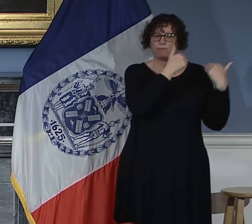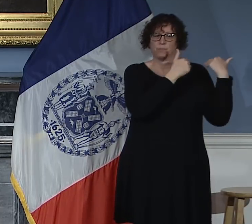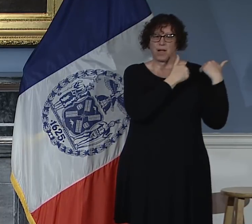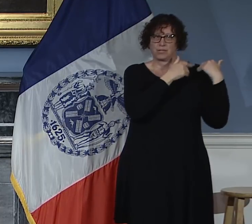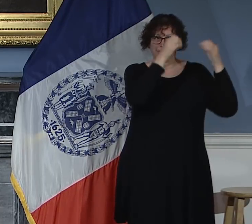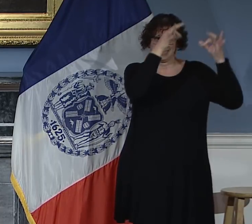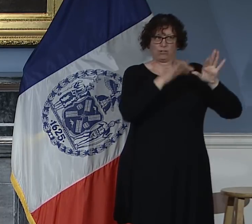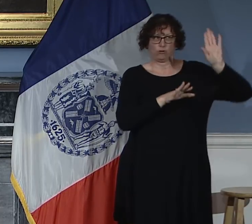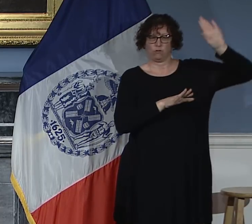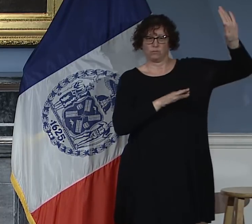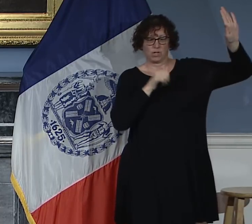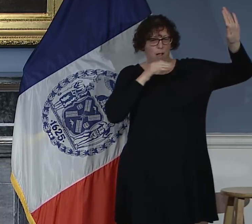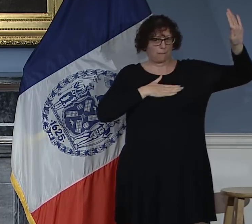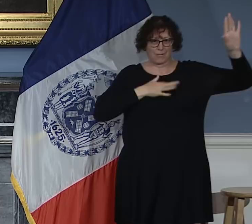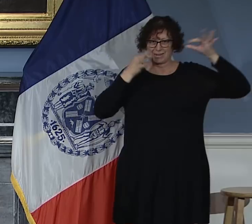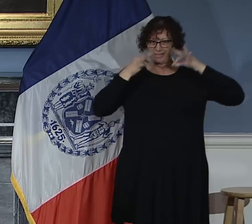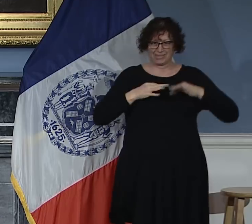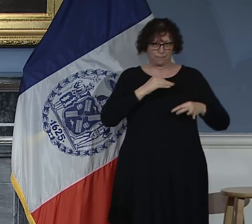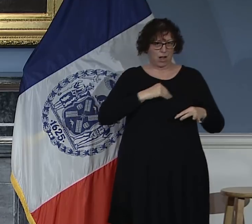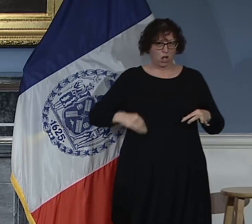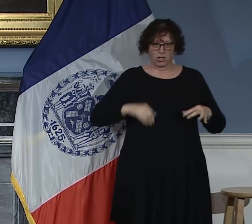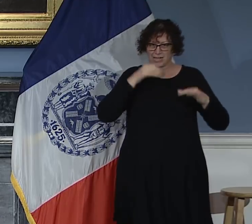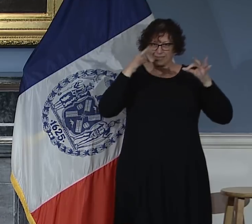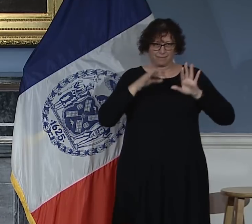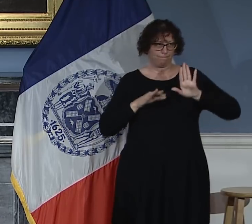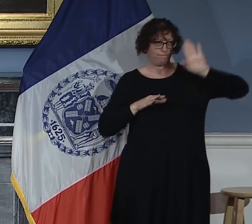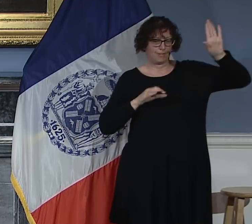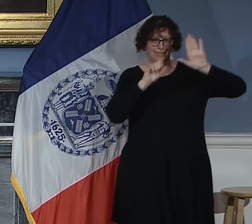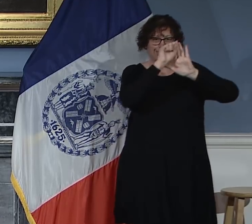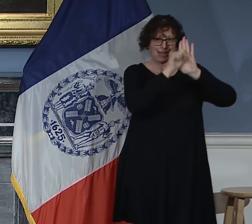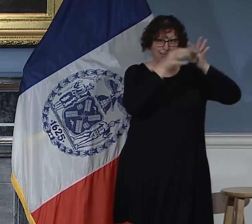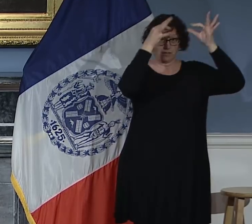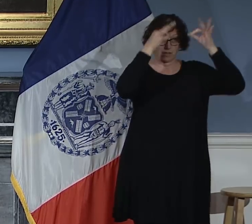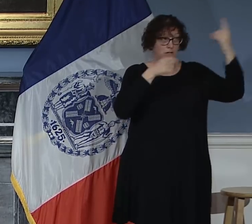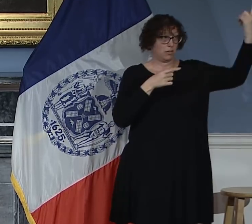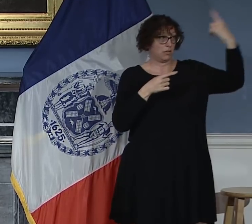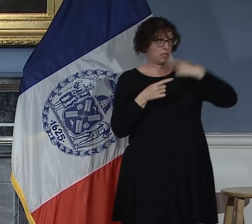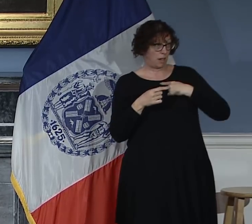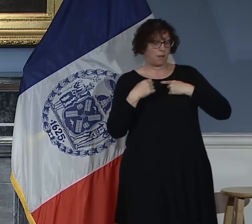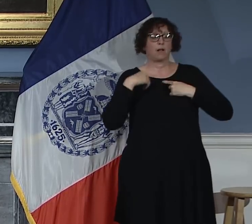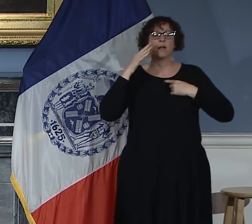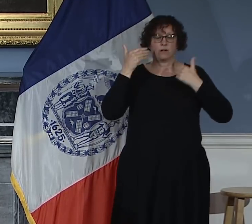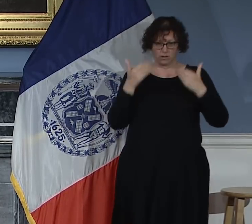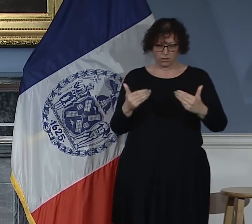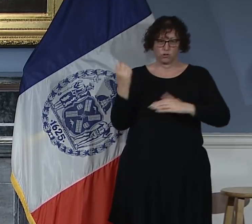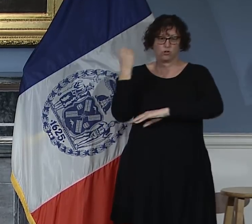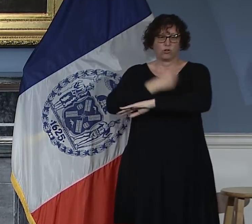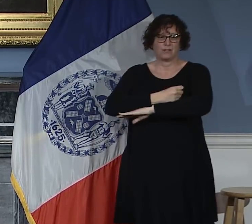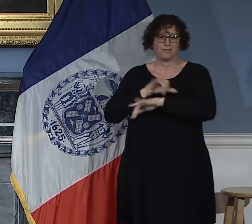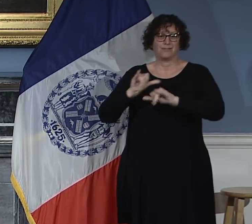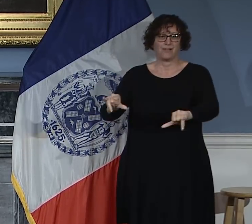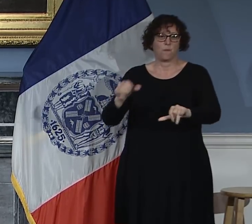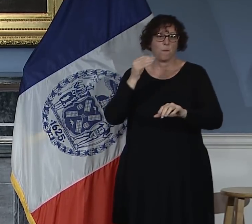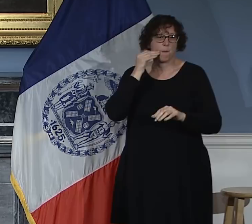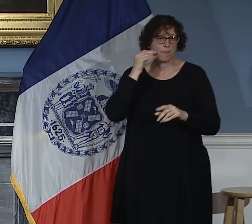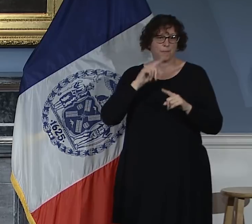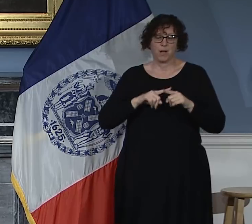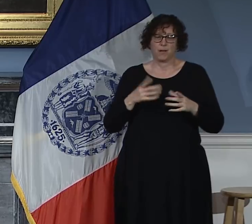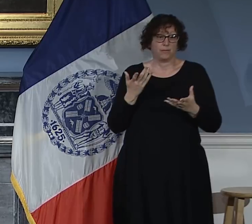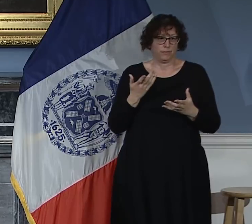YORK HAS TO MAKE THE ULTMAITE DECISION HERE. I RESPECT THAT. I RESPECT THE GOVERNOR. DOENS'TM ATERT I F WE HAD DISAGREEMENTS ALONG THE WAY.